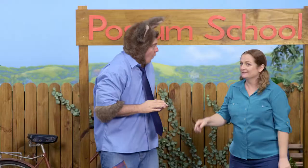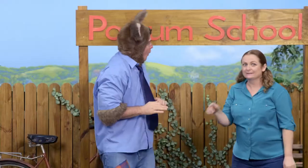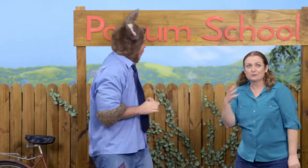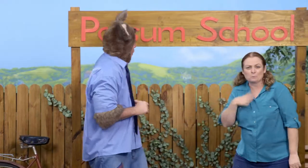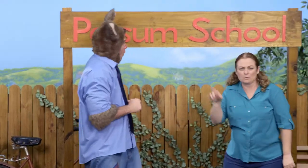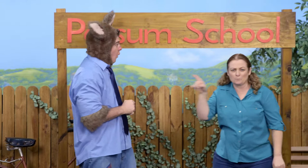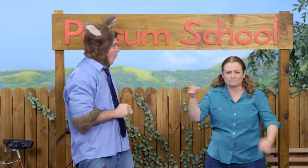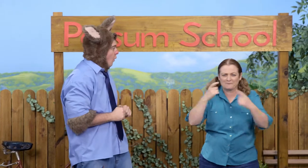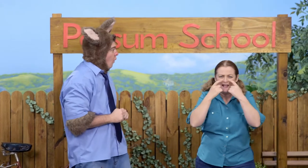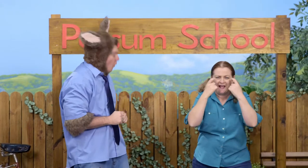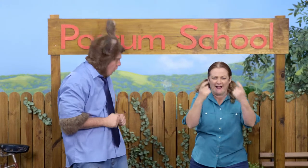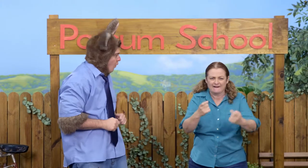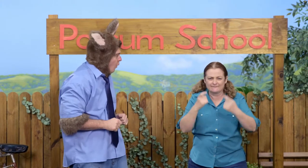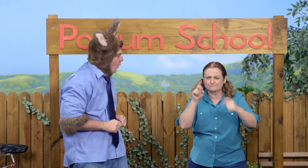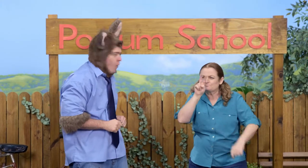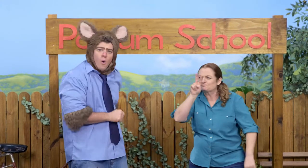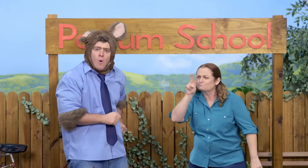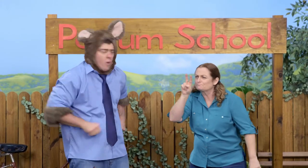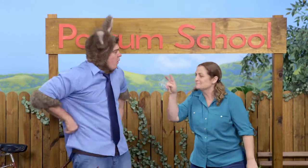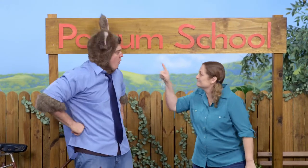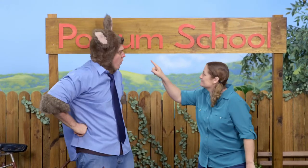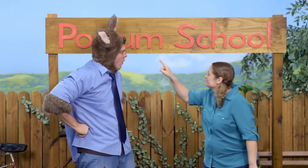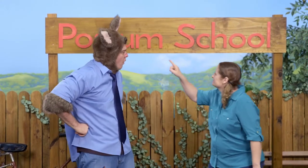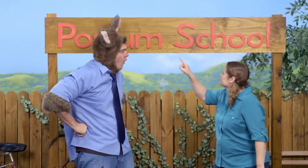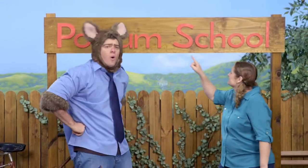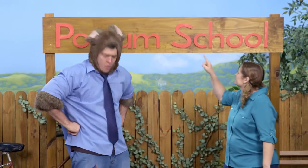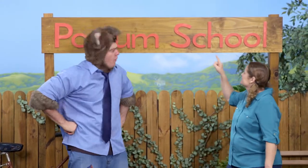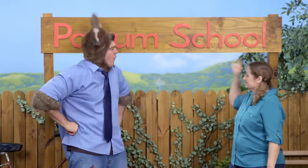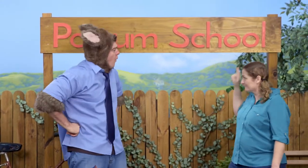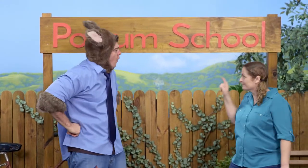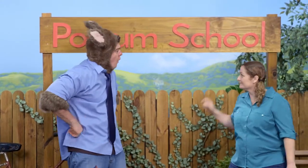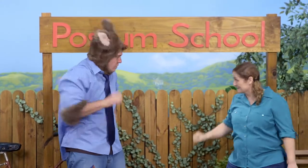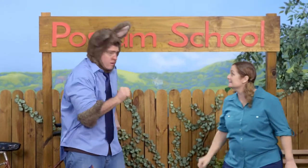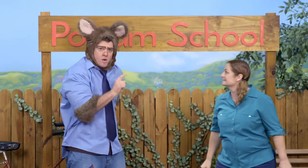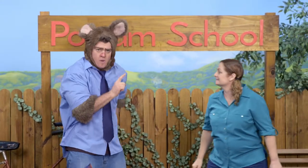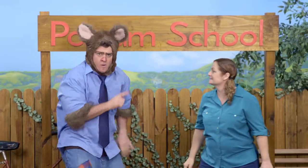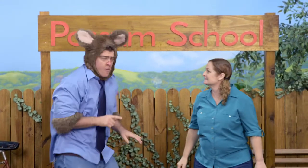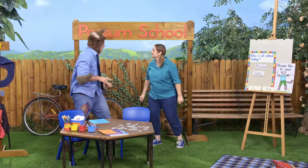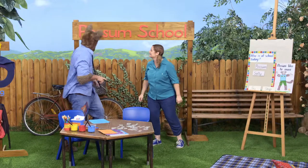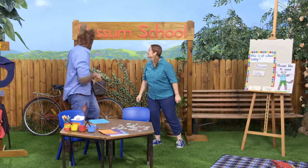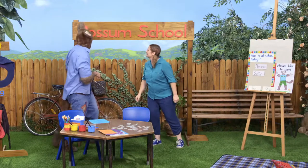I want you to carefully read what it says. Right. OK.